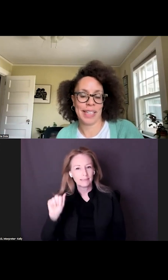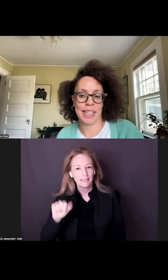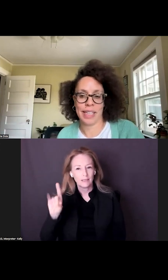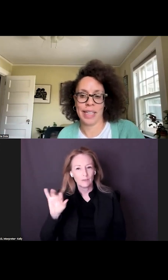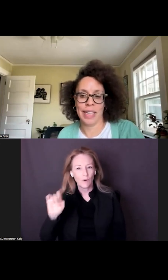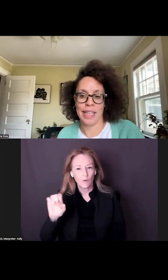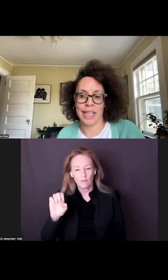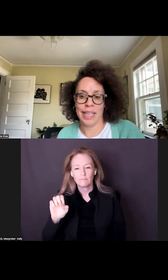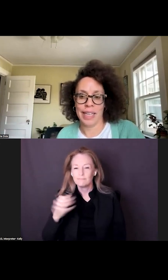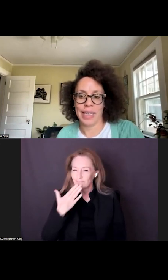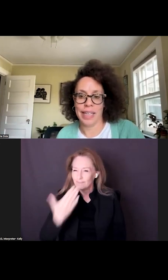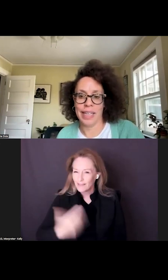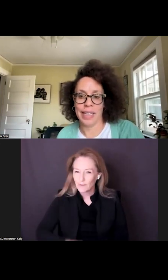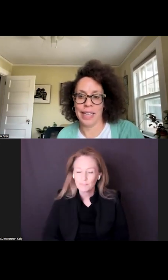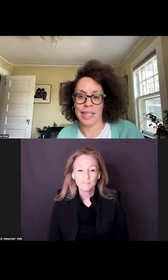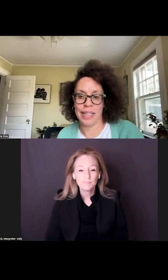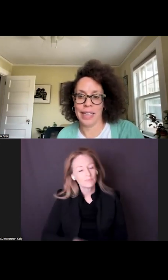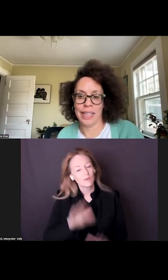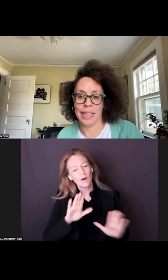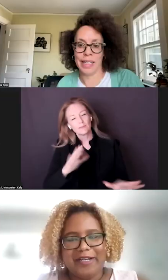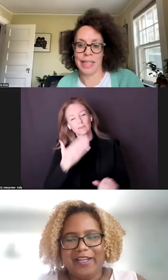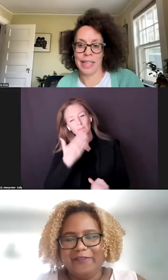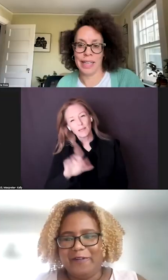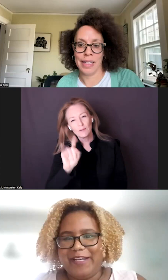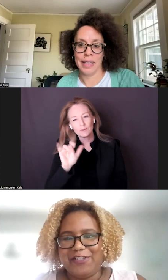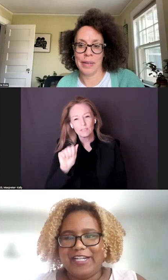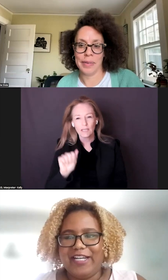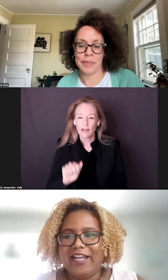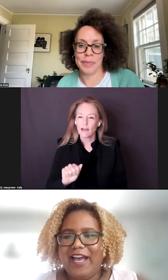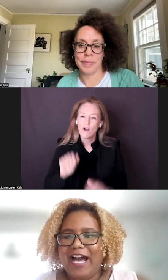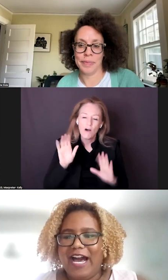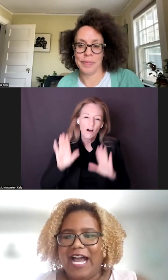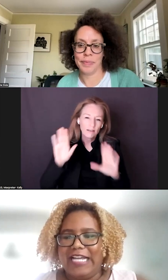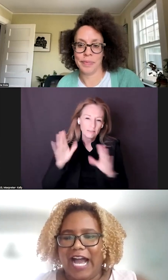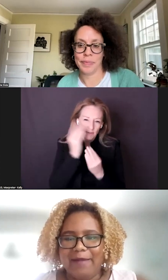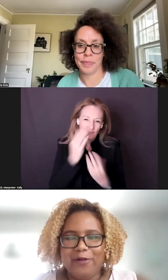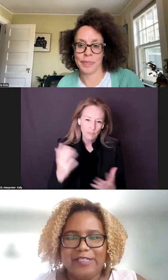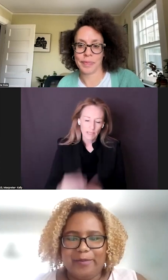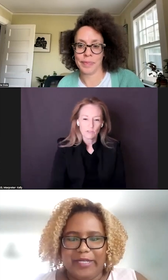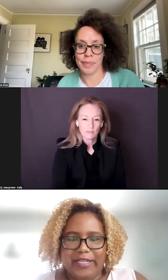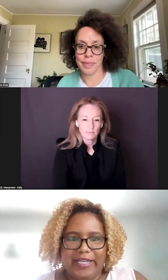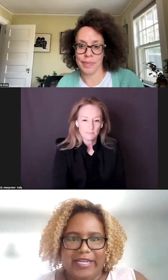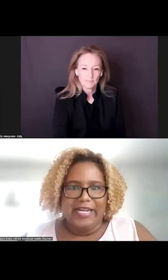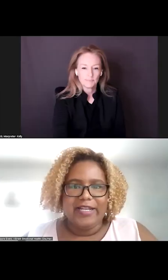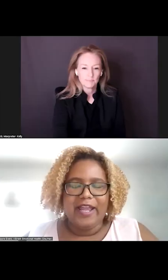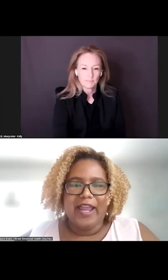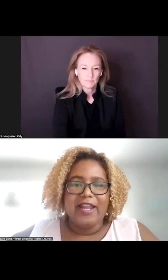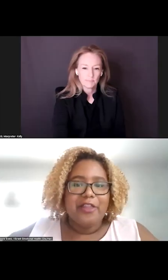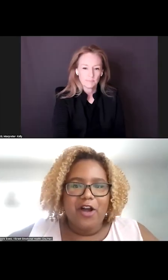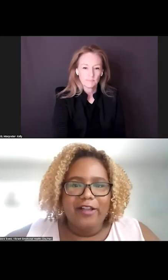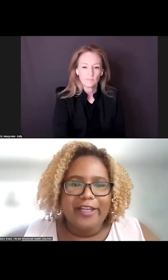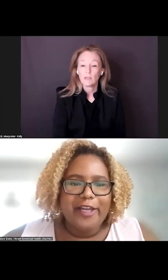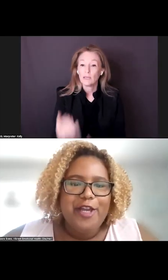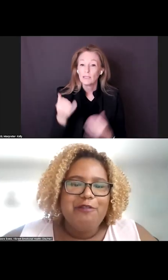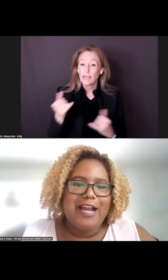AWESOME. THANK YOU, TIA. REALLY GREAT INFORMATION. I AM GOING TO BRING IN ANOTHER COLLEAGUE,